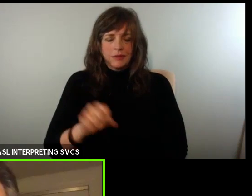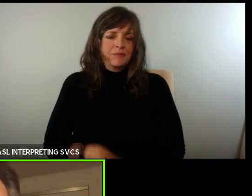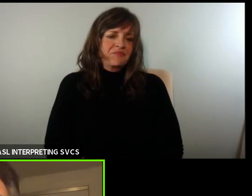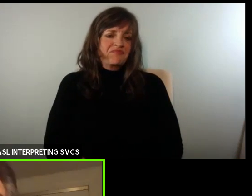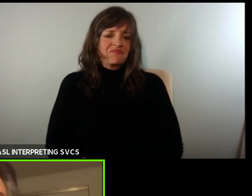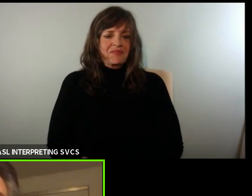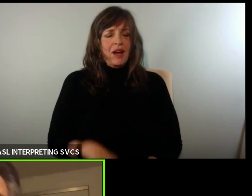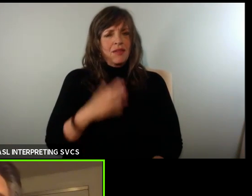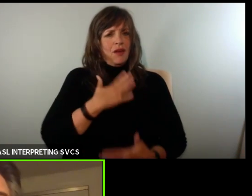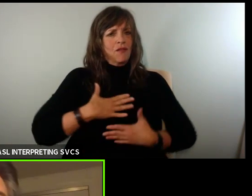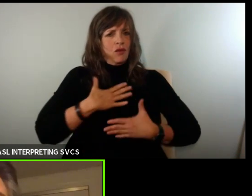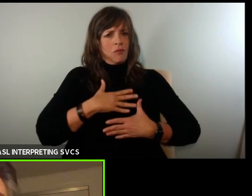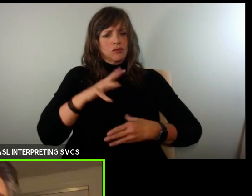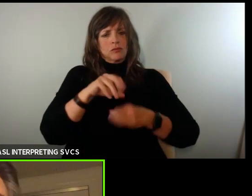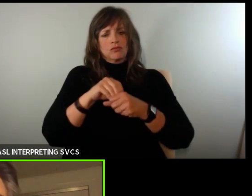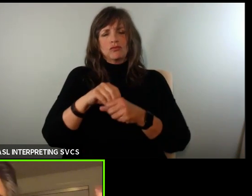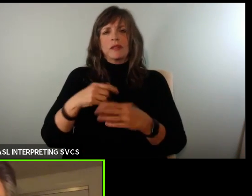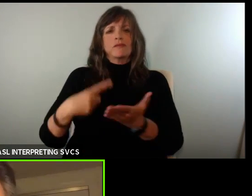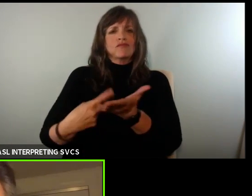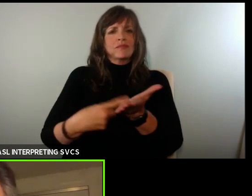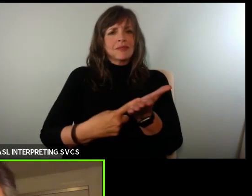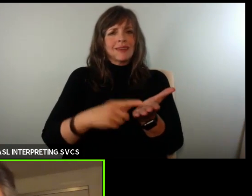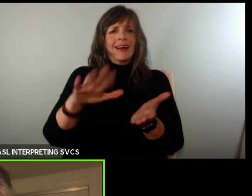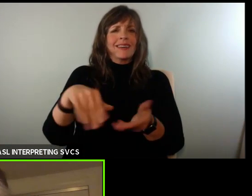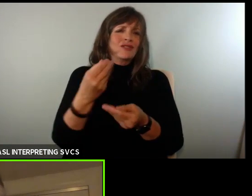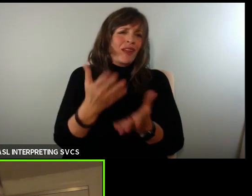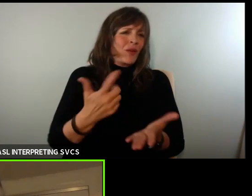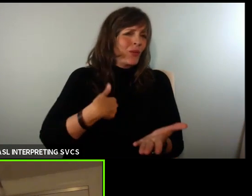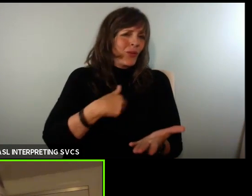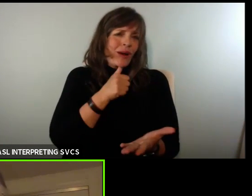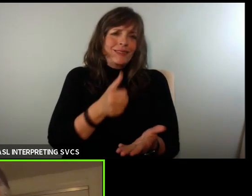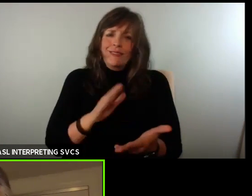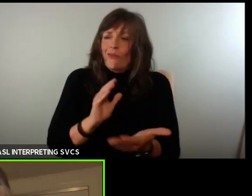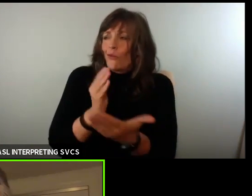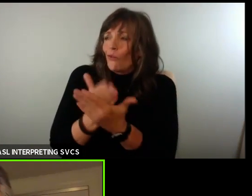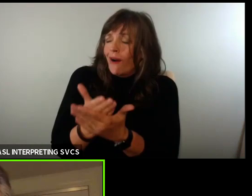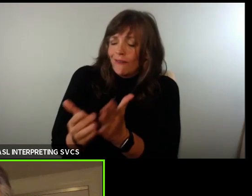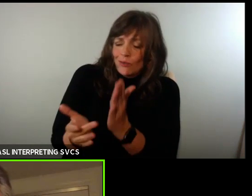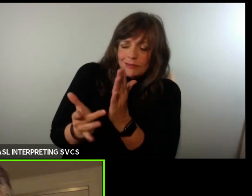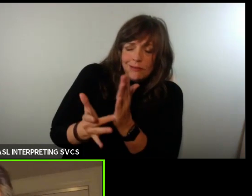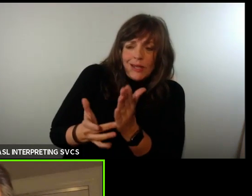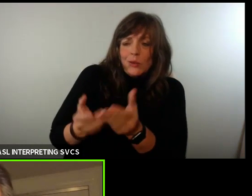with any particular resources or techniques to offer, rather, I really just hoped to lift something